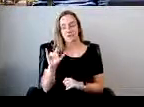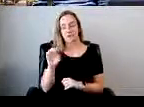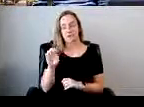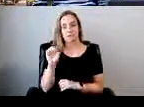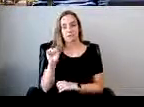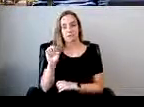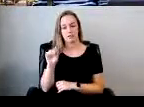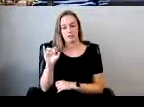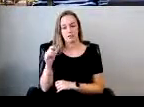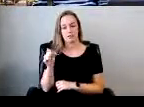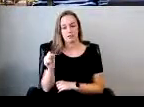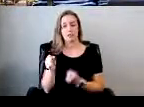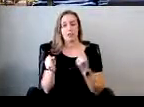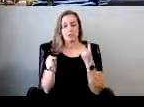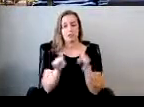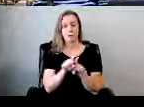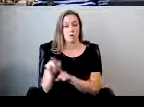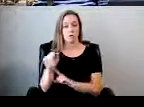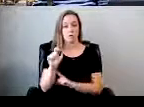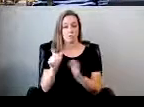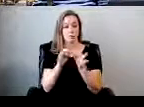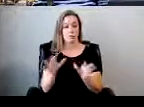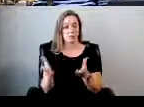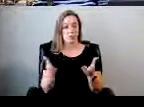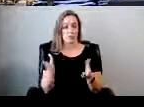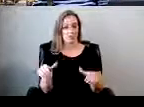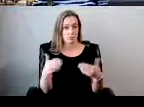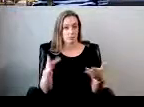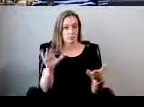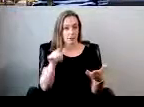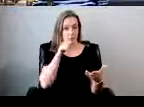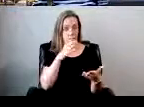ASL interpreting services are being provided by Central Kentucky Interpreter Referral.